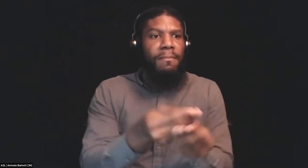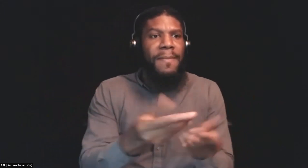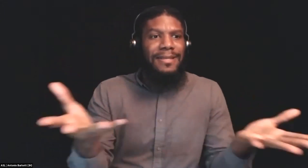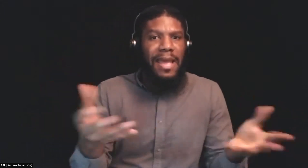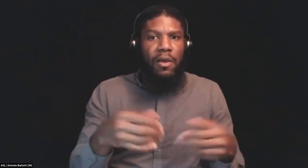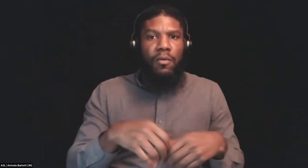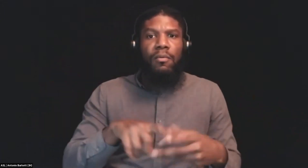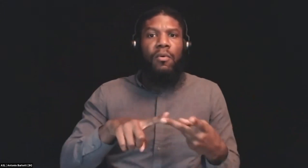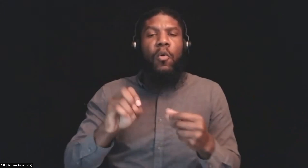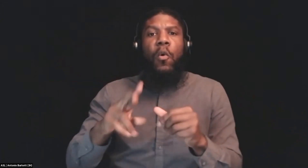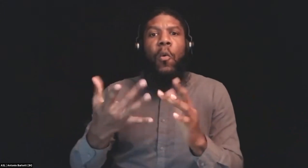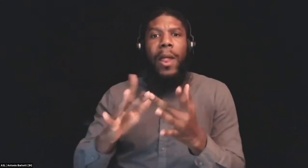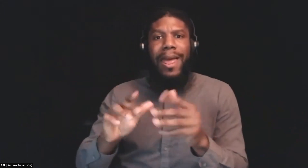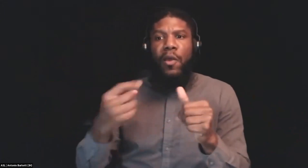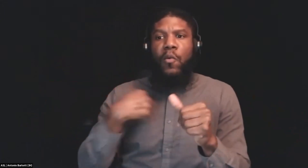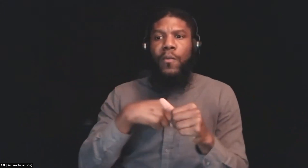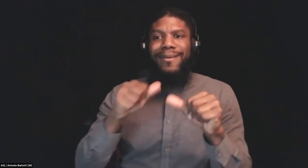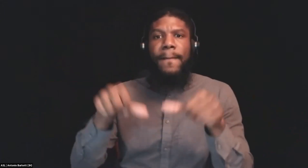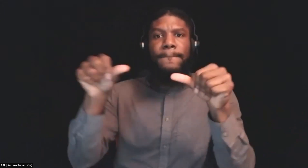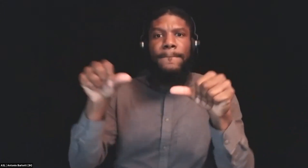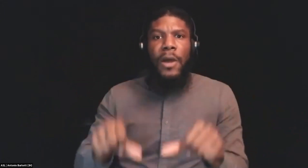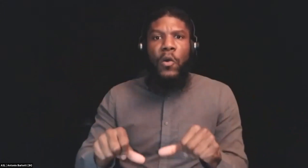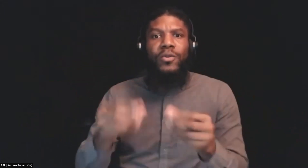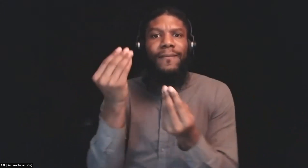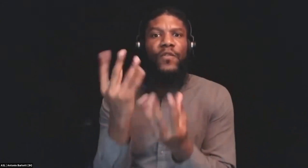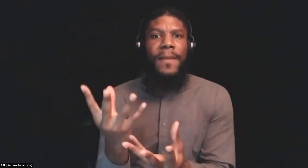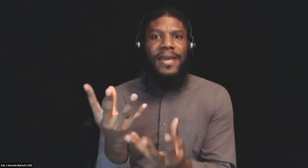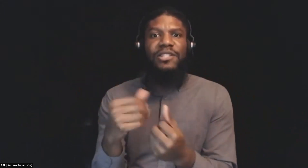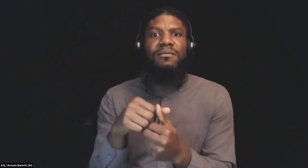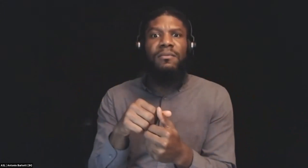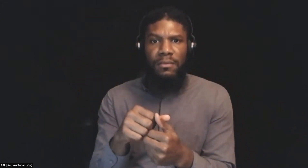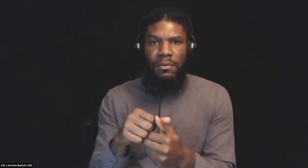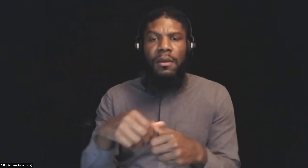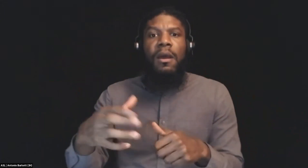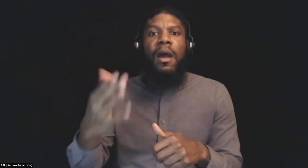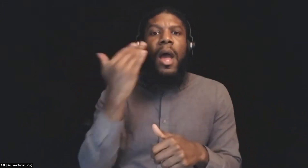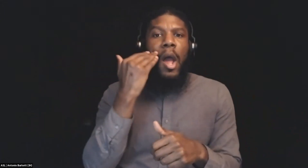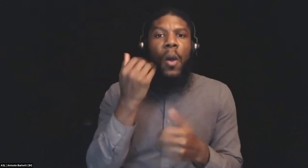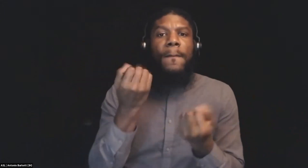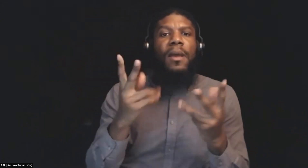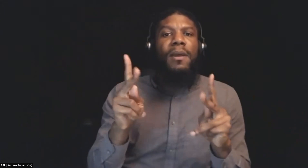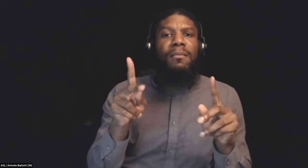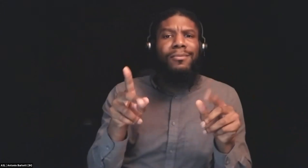I think that's certainly something that a lot of people don't see a Writing Center to be for.